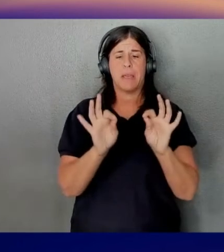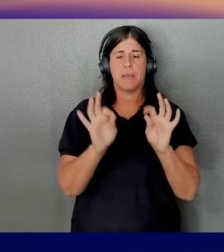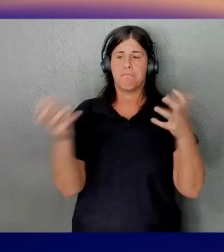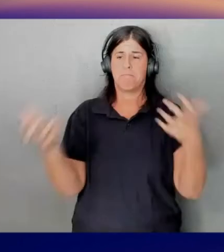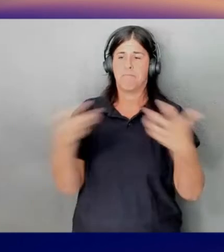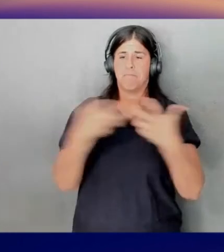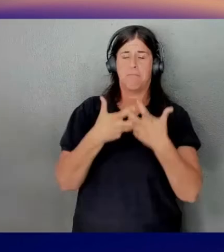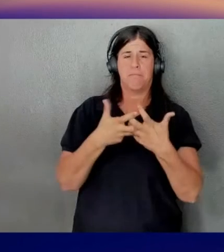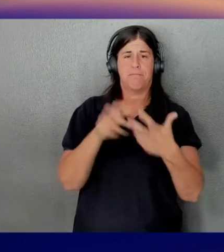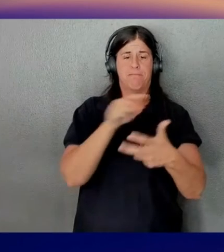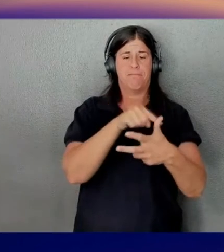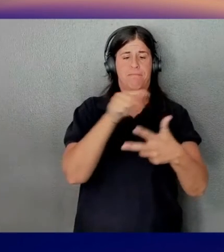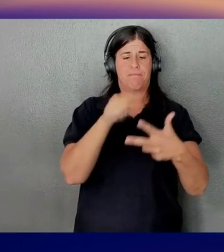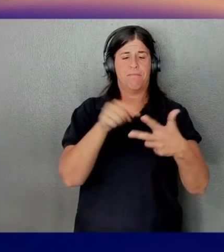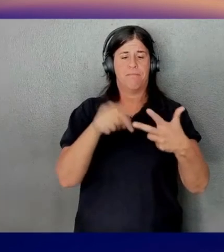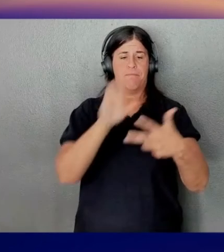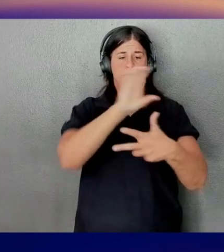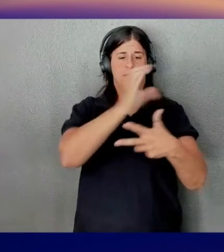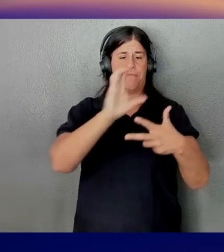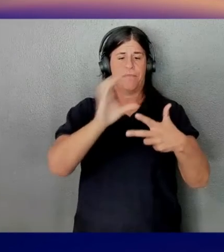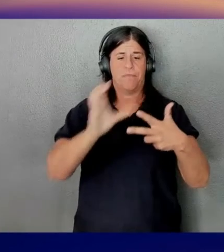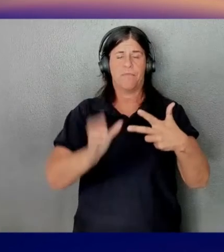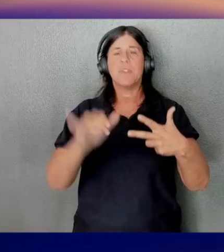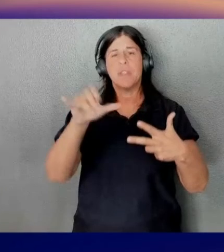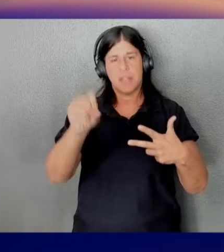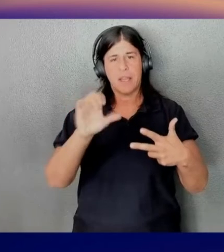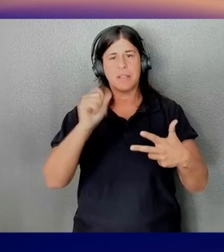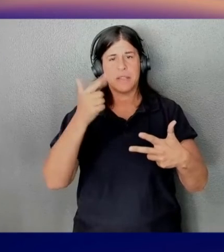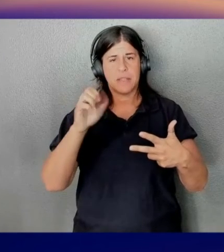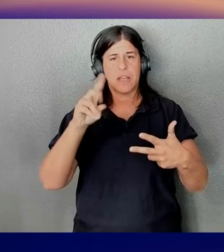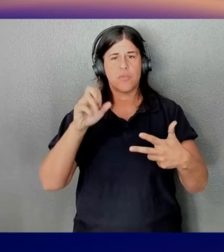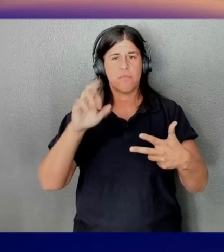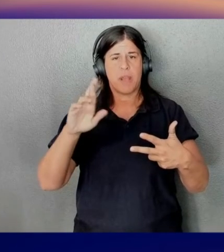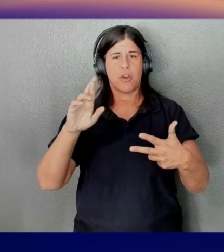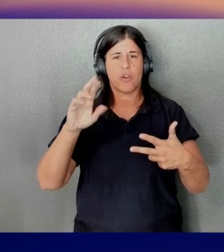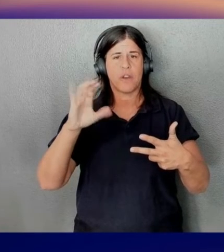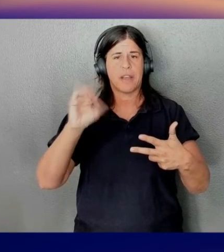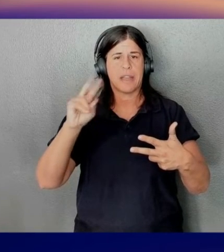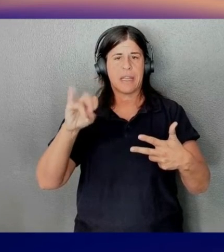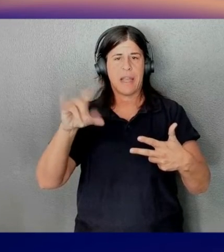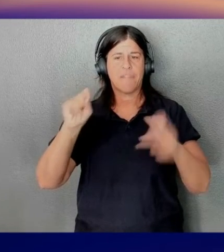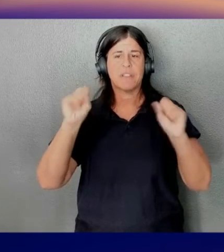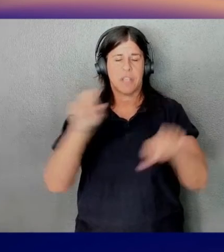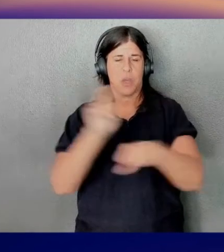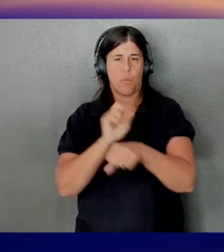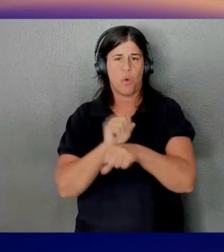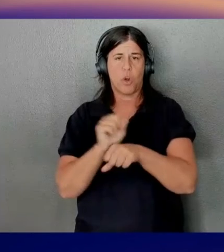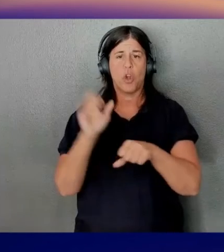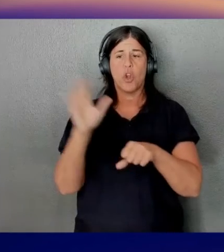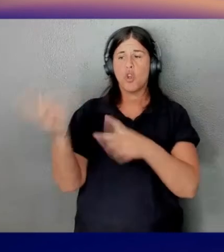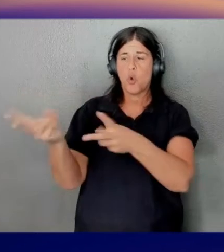as one of these problems, yes. SageMaker canvas is for you. Your input data needs to be in CSV format.